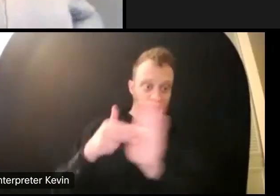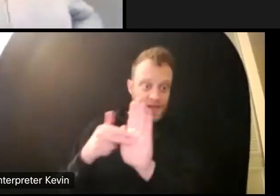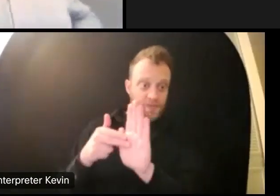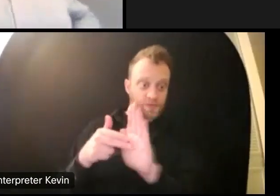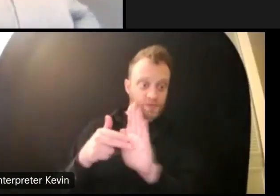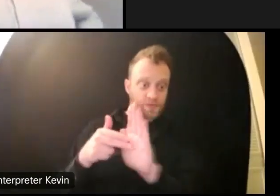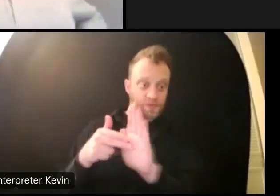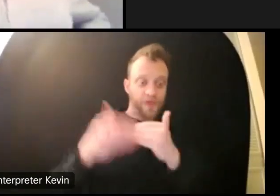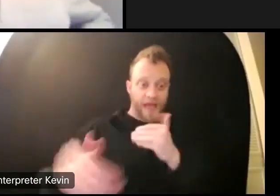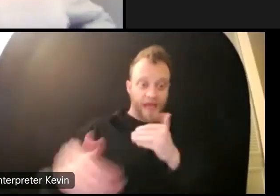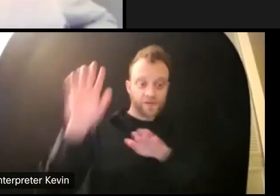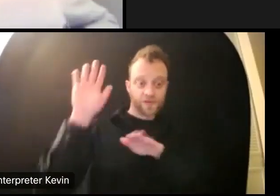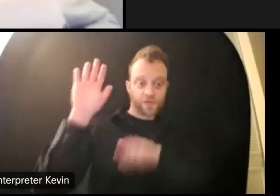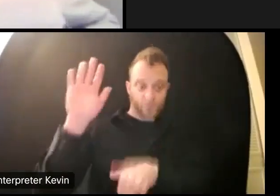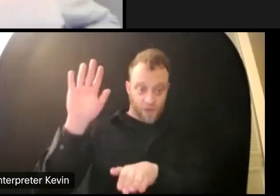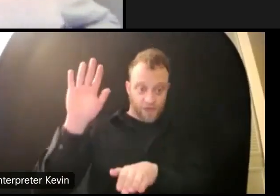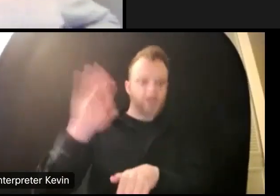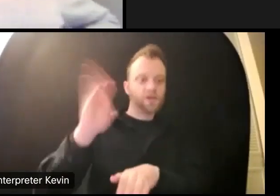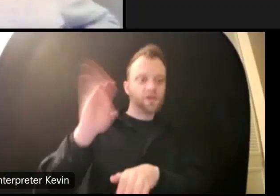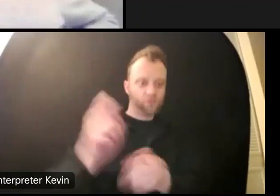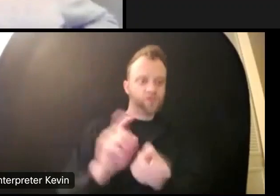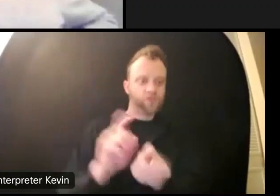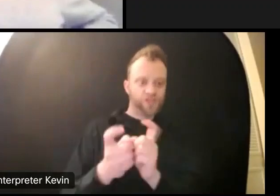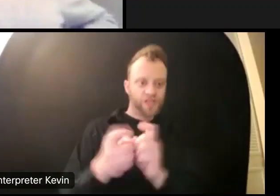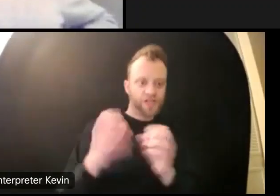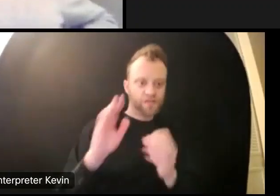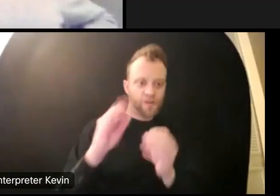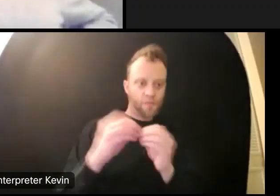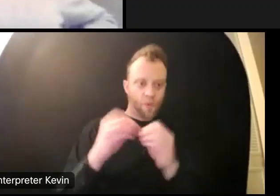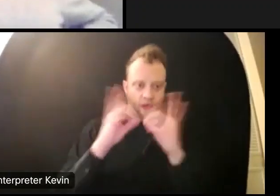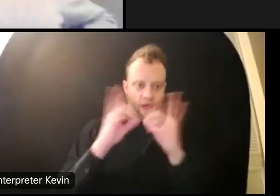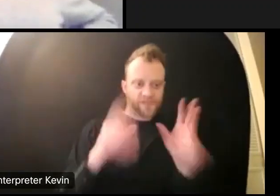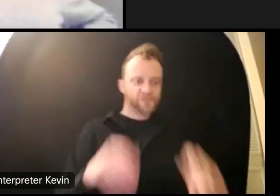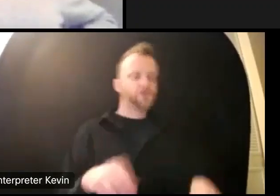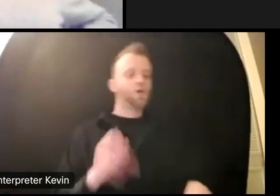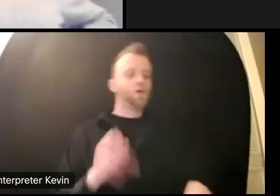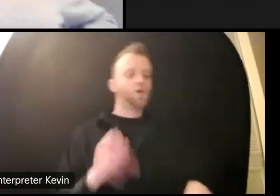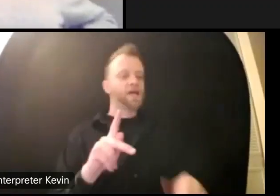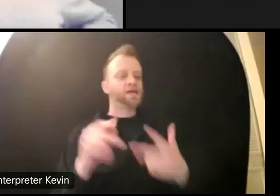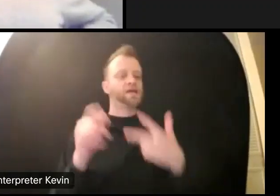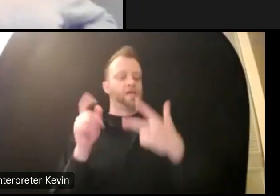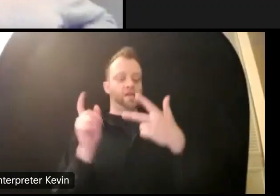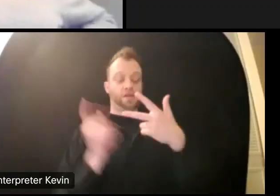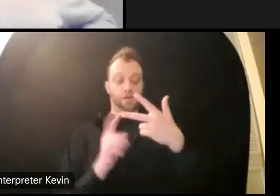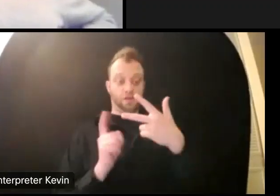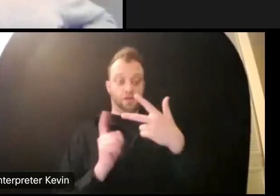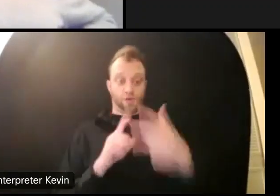Two more points. There was a suggestion earlier that the deadline for filing the